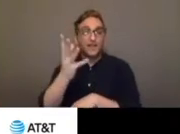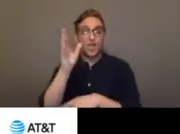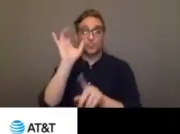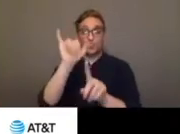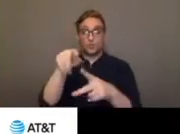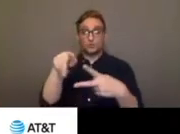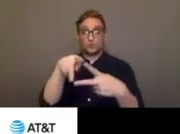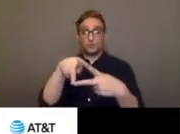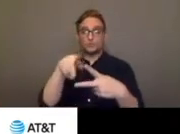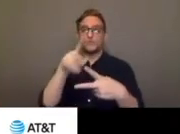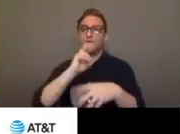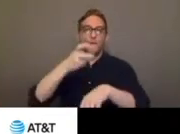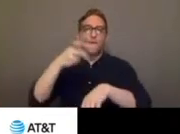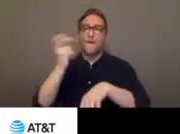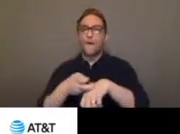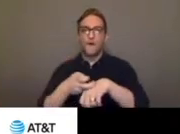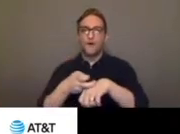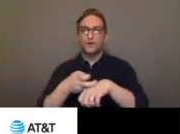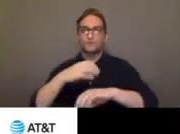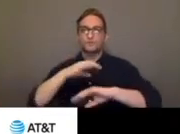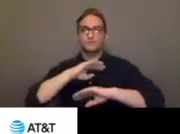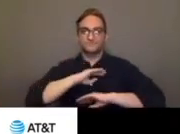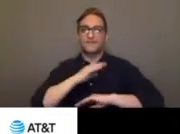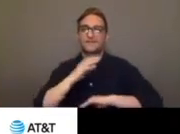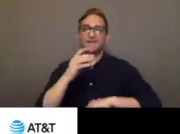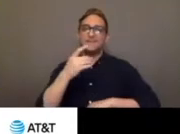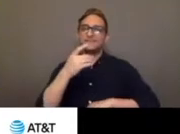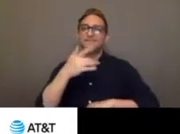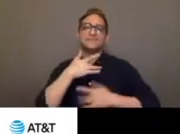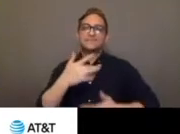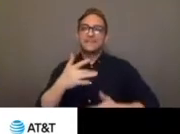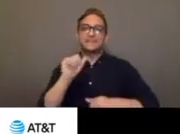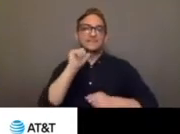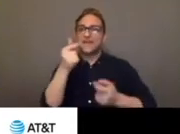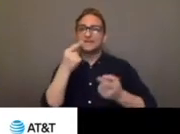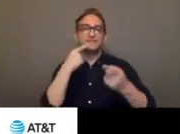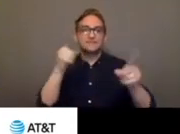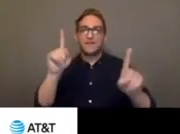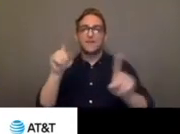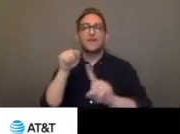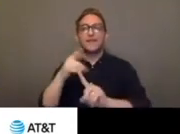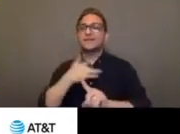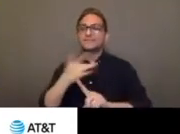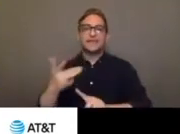to meet and are rarely successful in defeating a covered entity's obligation under the ADA.